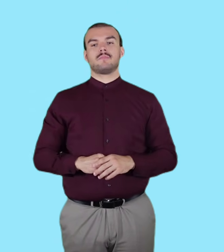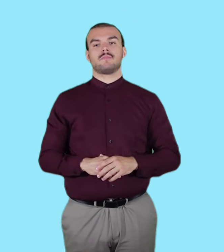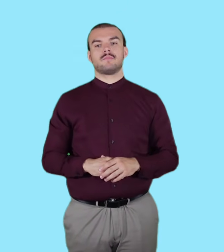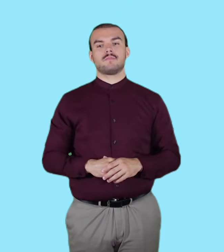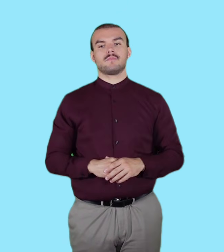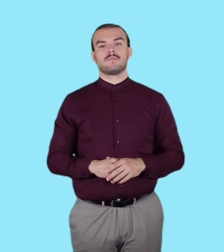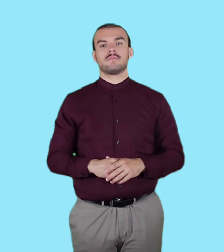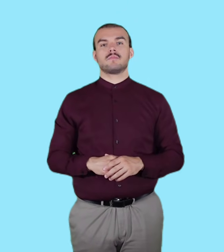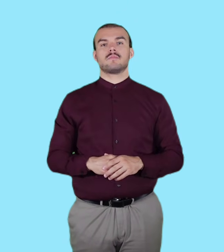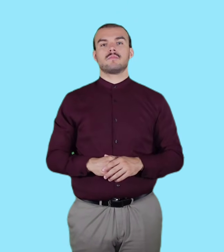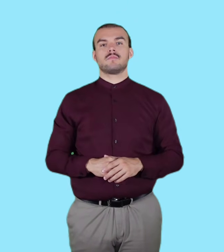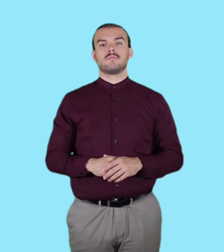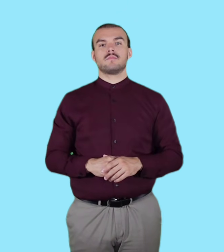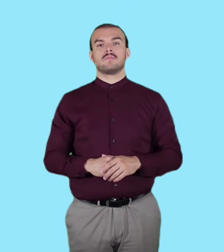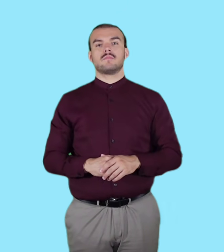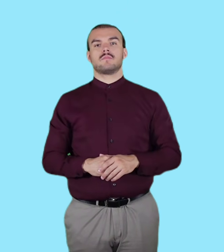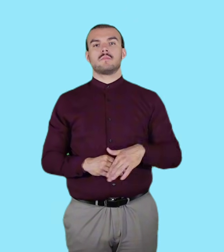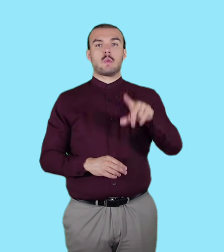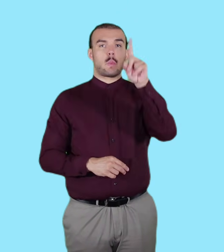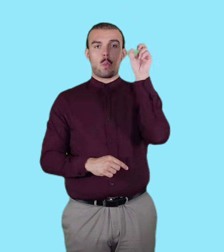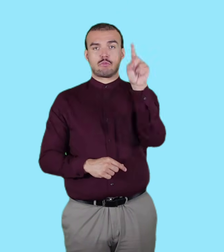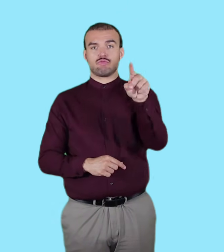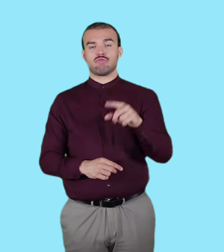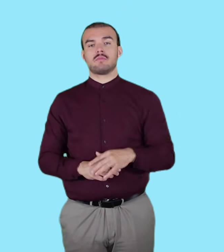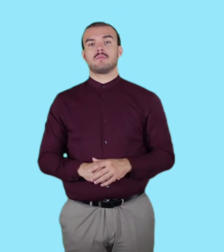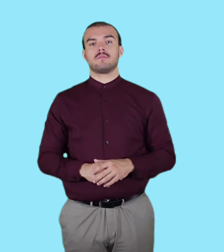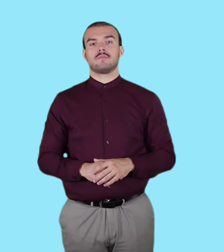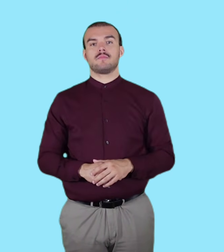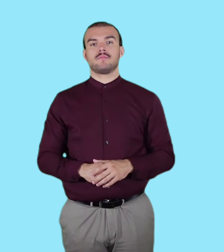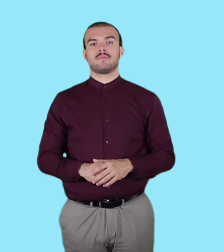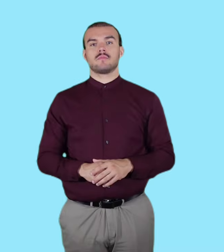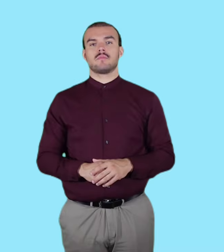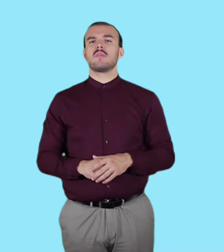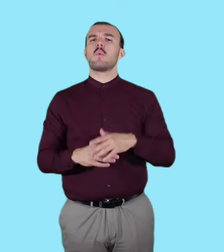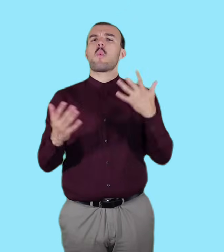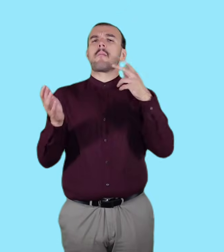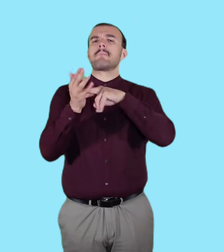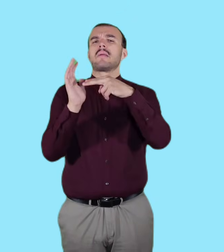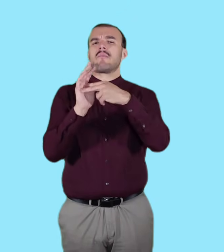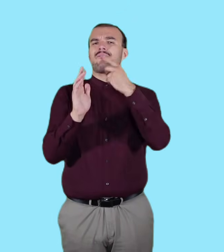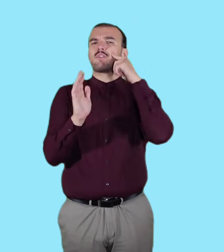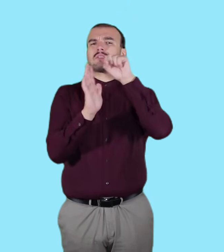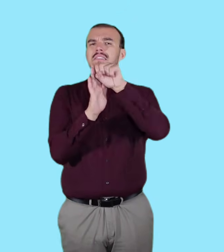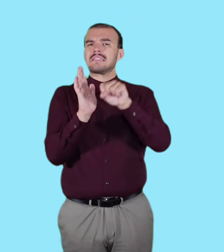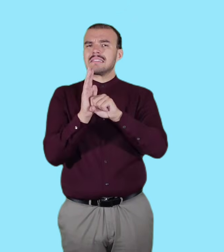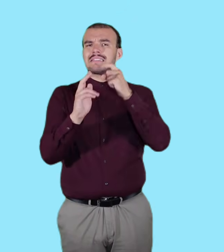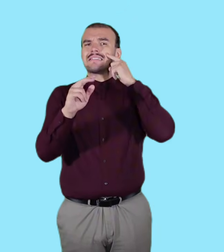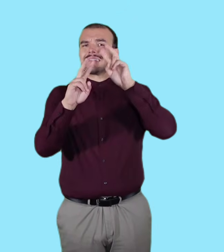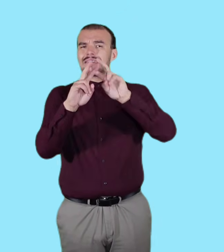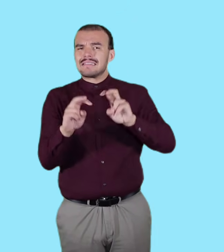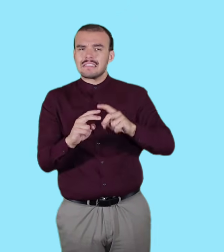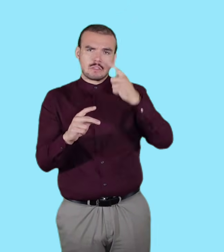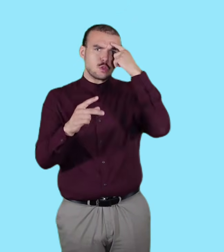Question 11. Question: What will it mean for states to assess and determine